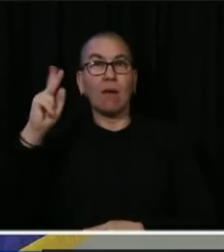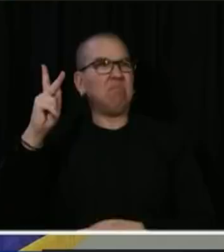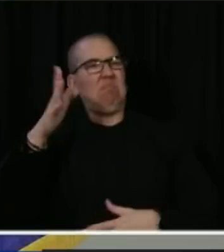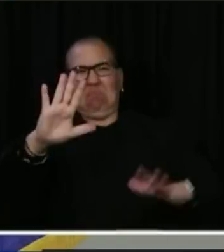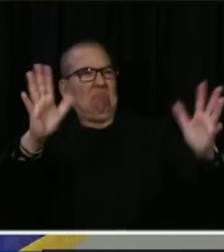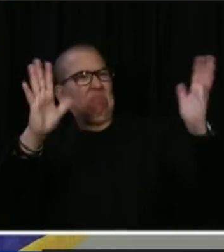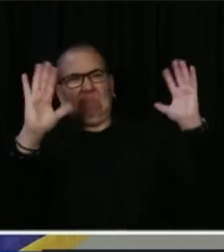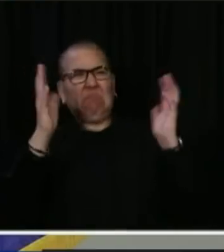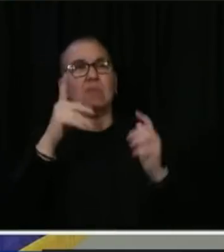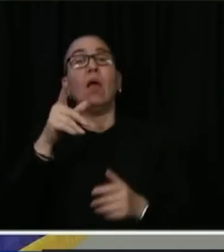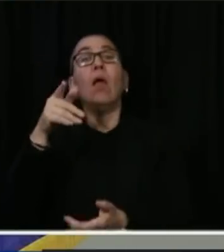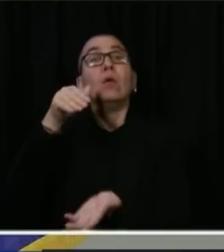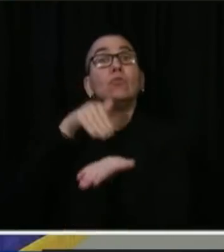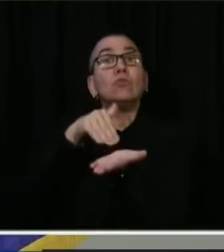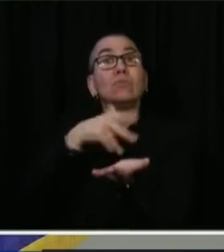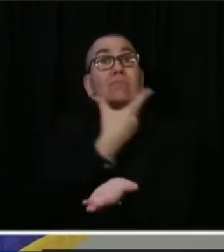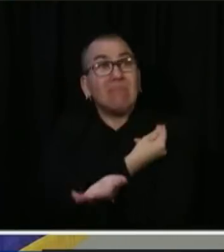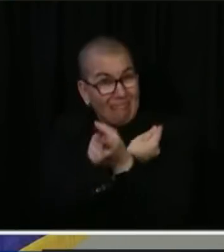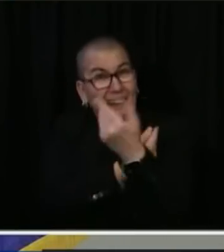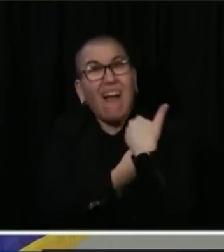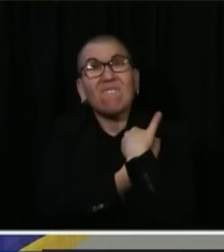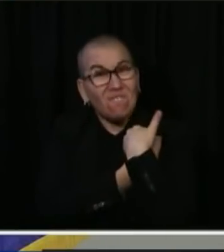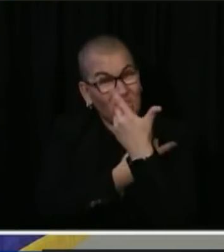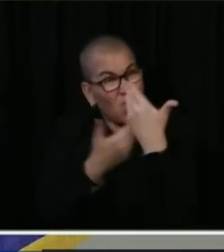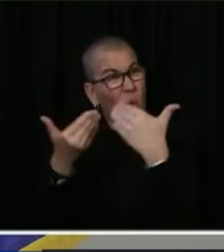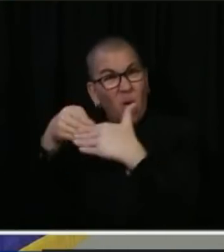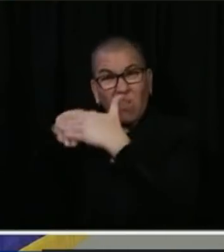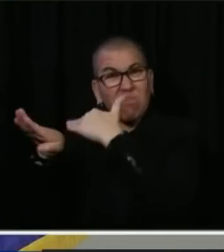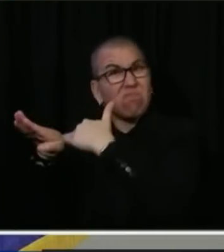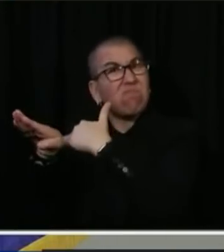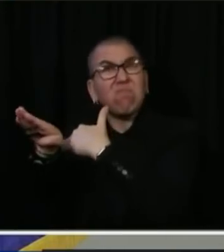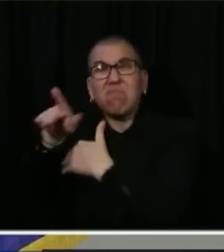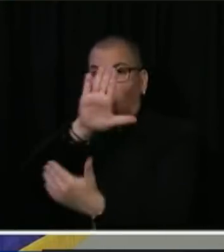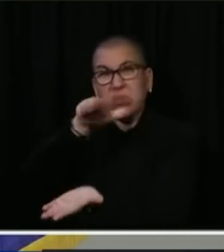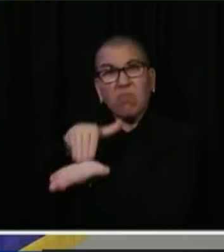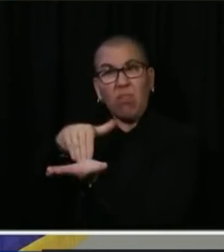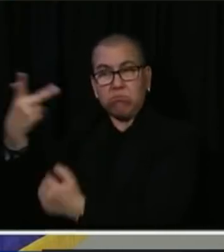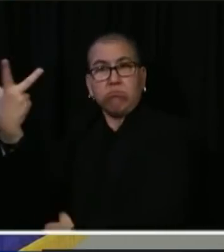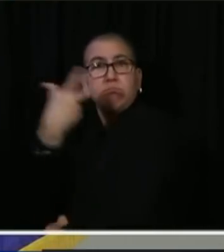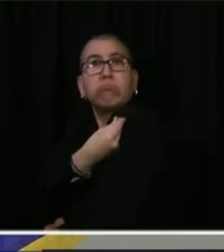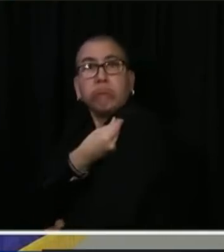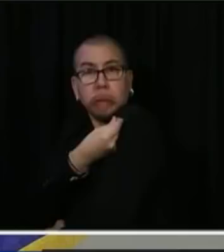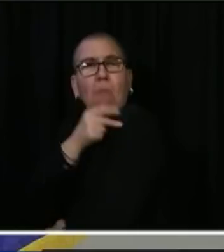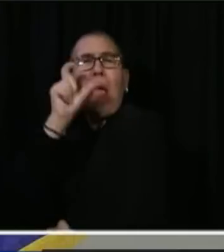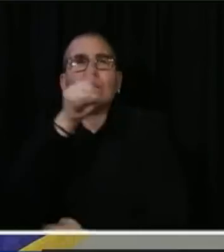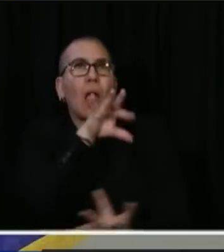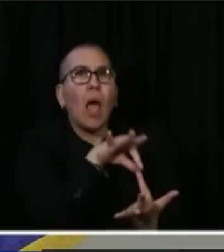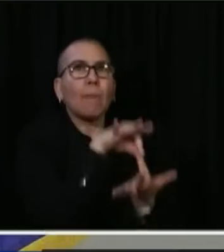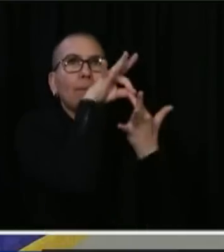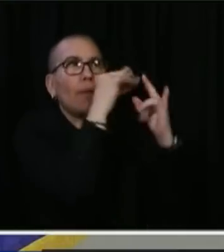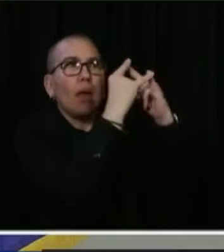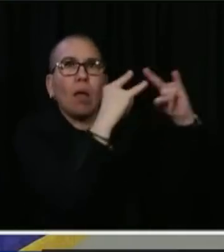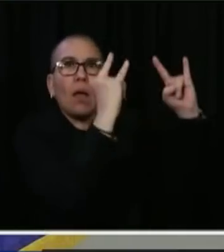MINNESOTANS AND 70% IS 200,000 AND WE CAN HAVE THOSE DOSES AND I ENCOURAGE PARENTS TO TALK TO